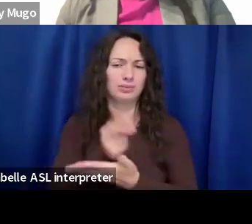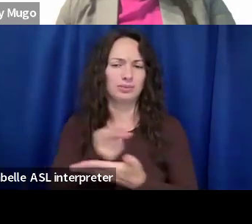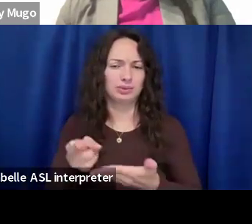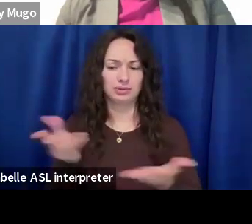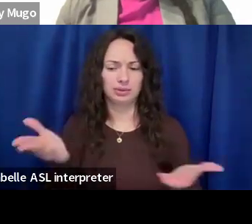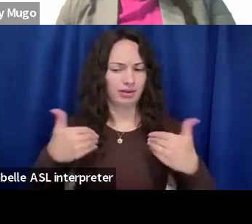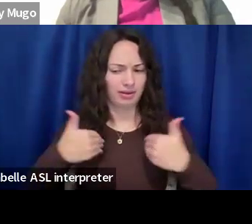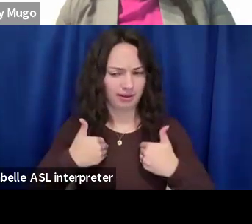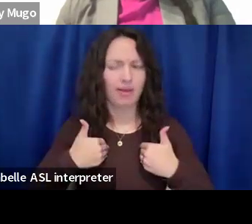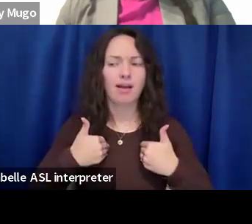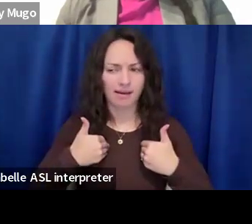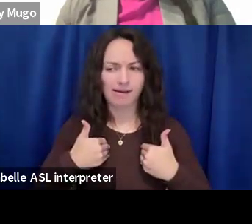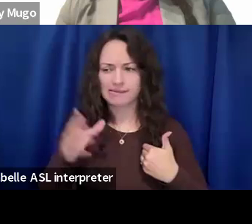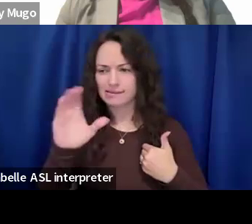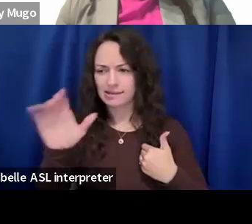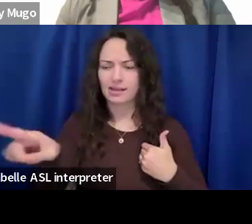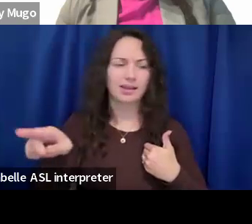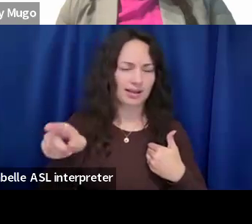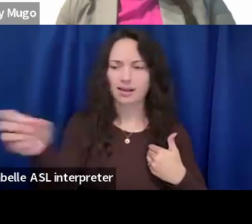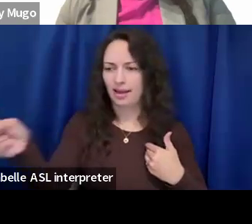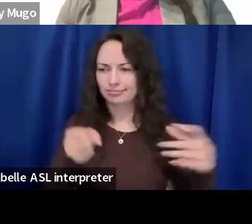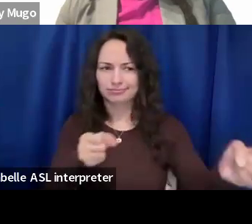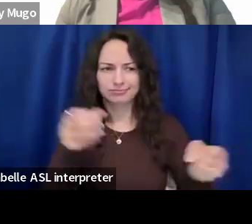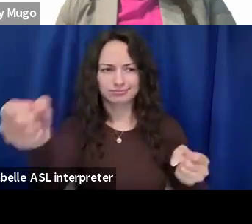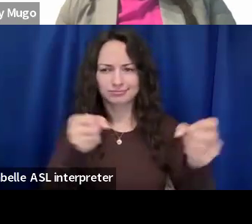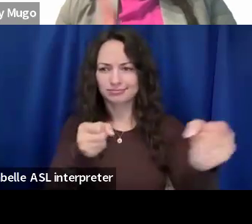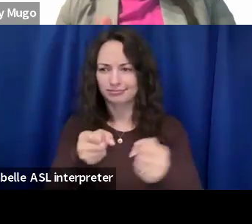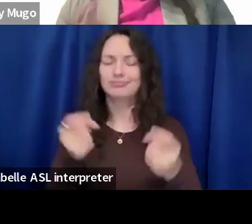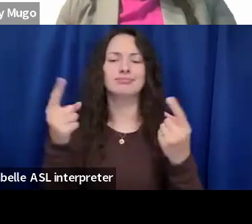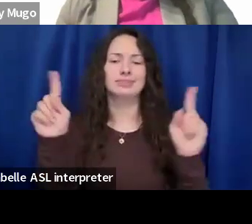of and we were able to fill all of those gaps. >> MERCY MUGO: Thank you for sharing and glad you